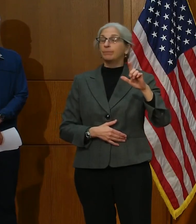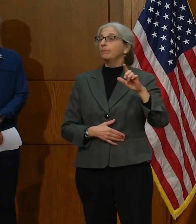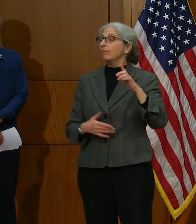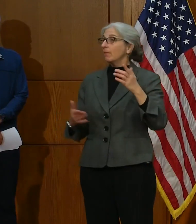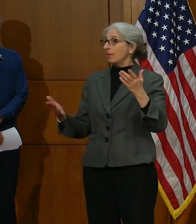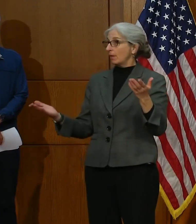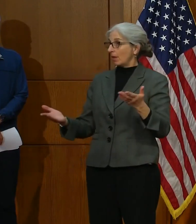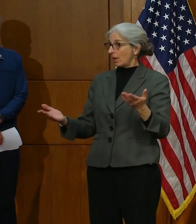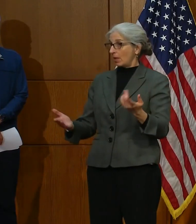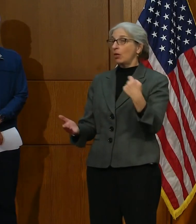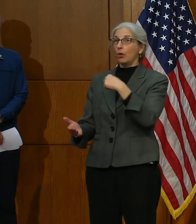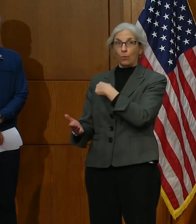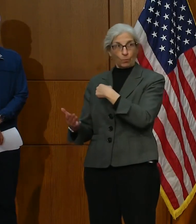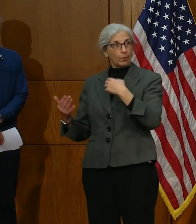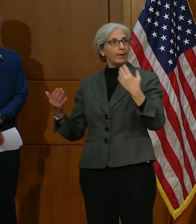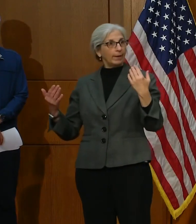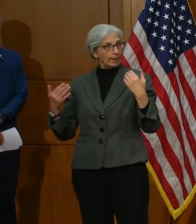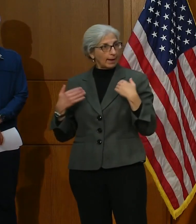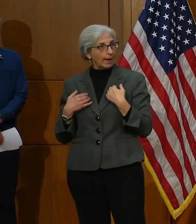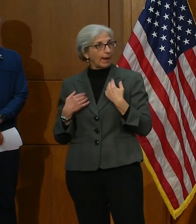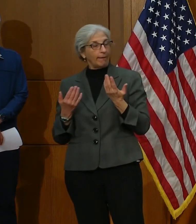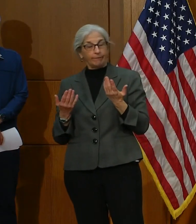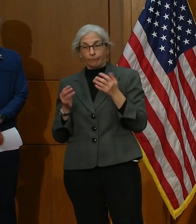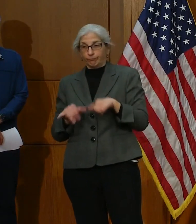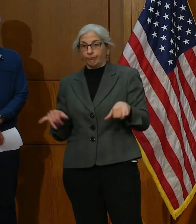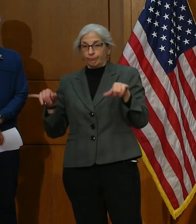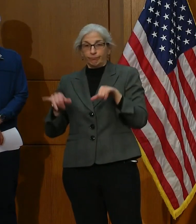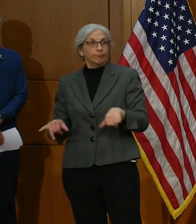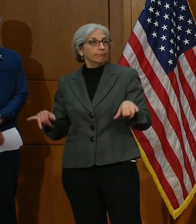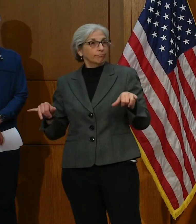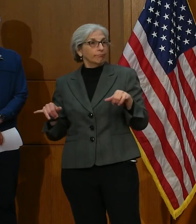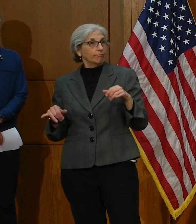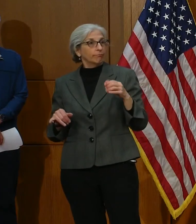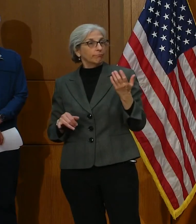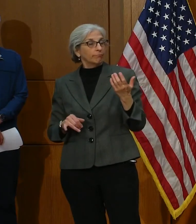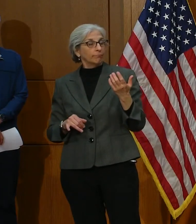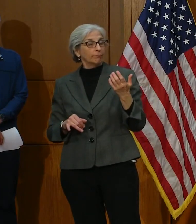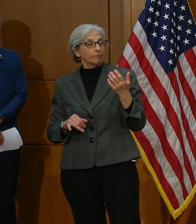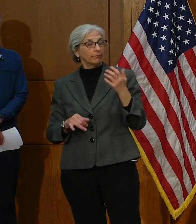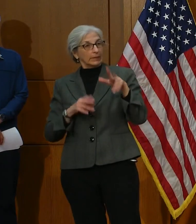AND WHILE WE'RE DEALING WITH THE STRAIN OF COVID-19 WE'VE